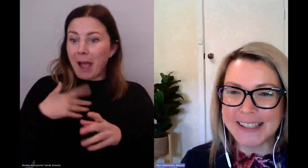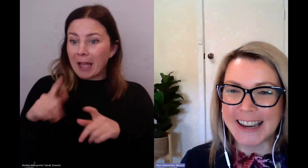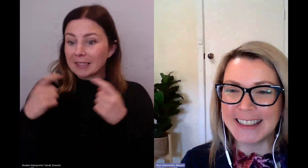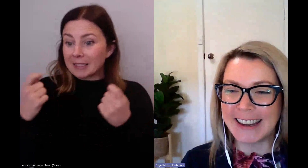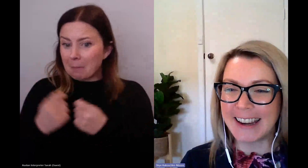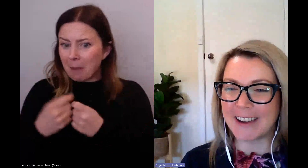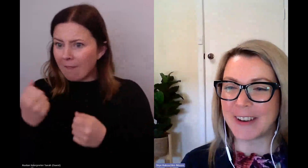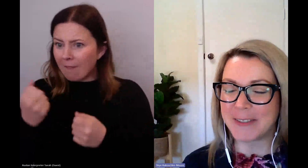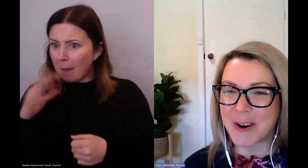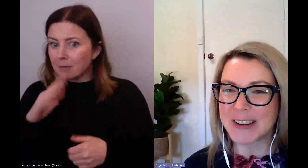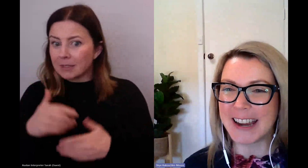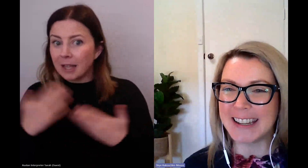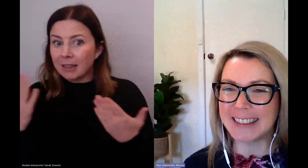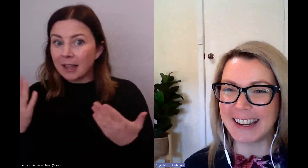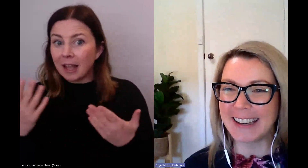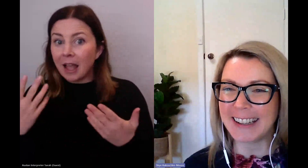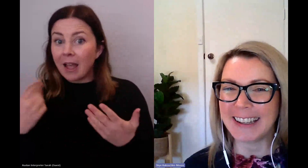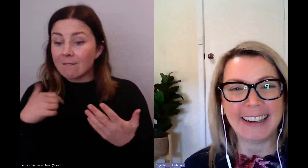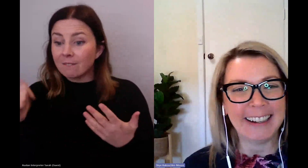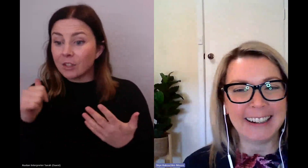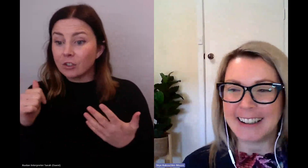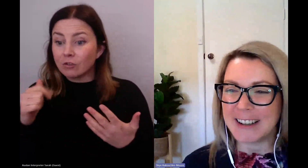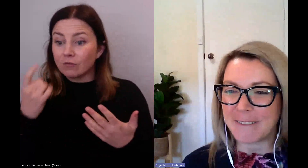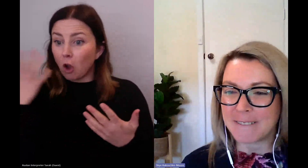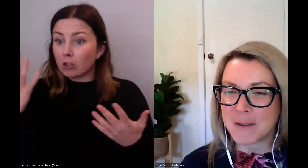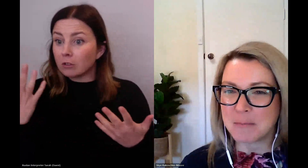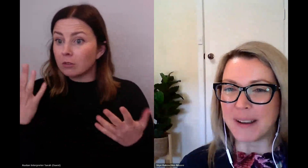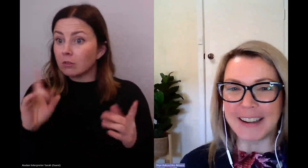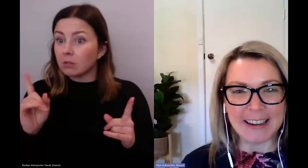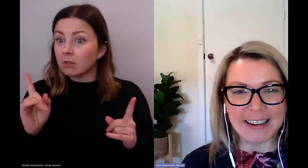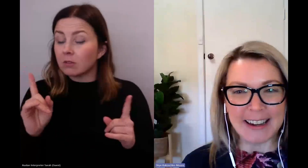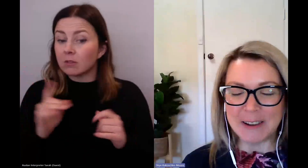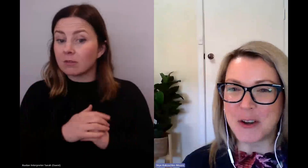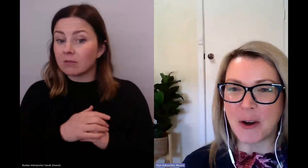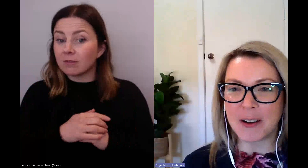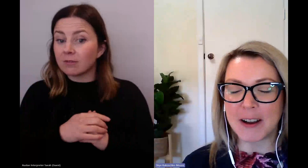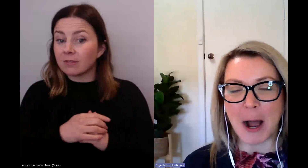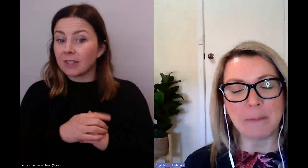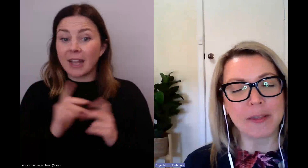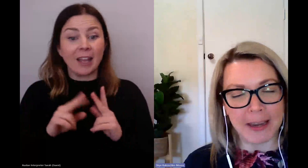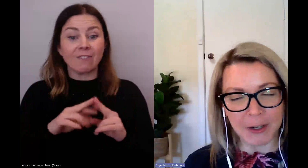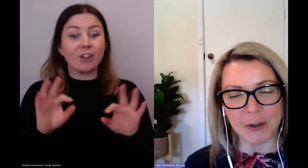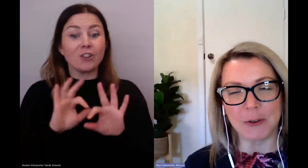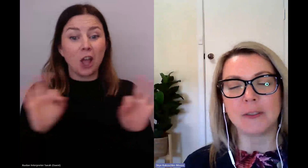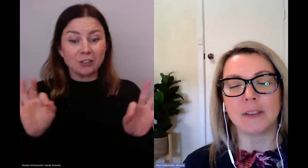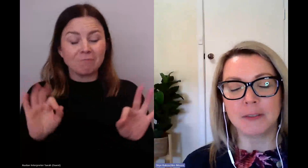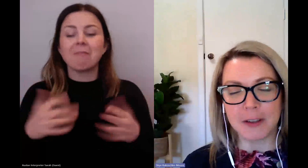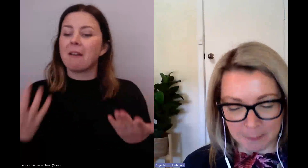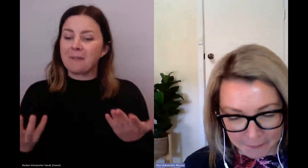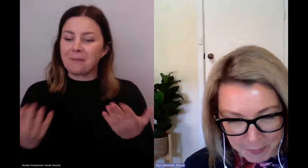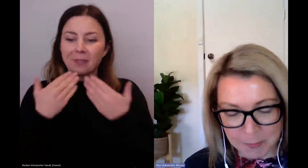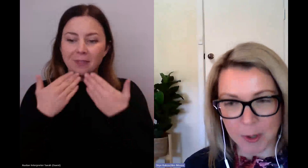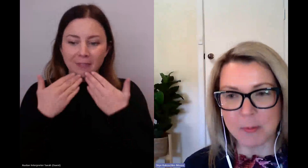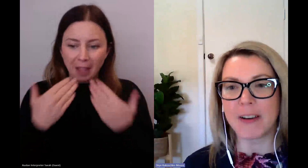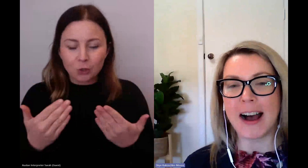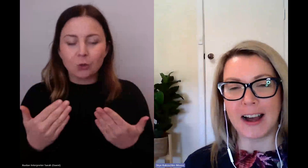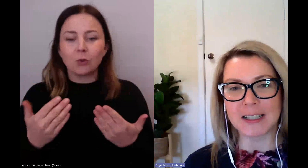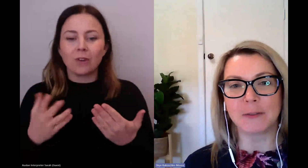missed anything have I forgotten anything but if not thank you from the bottom of our hearts